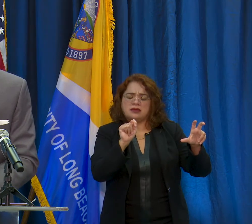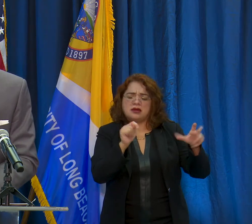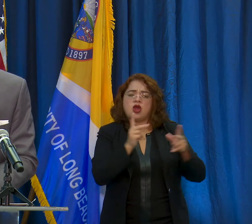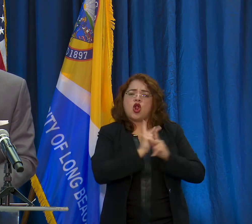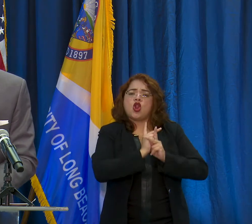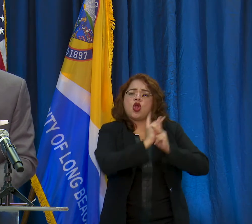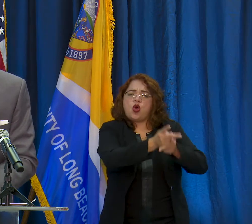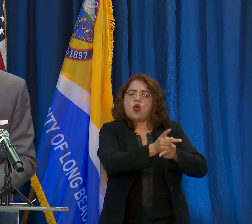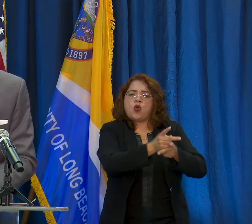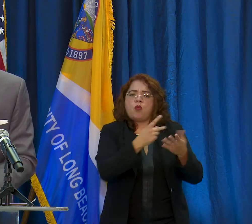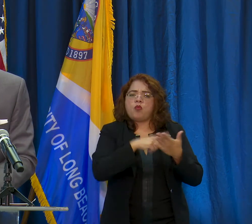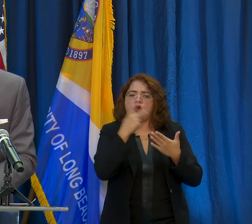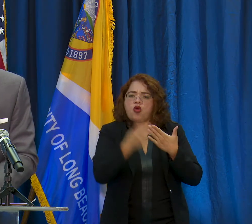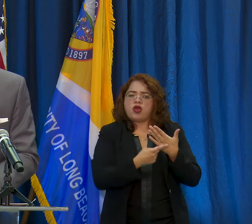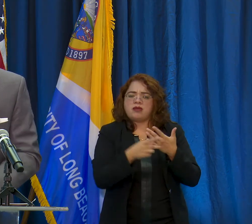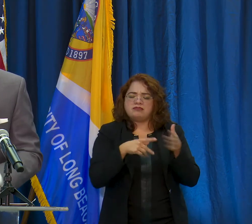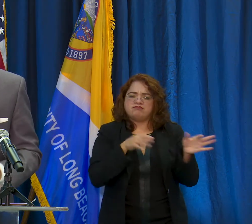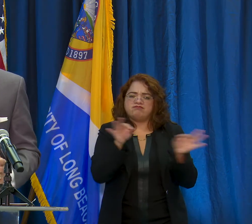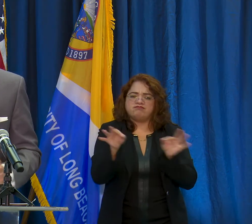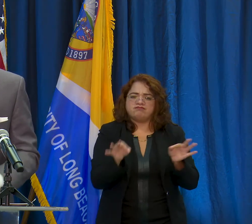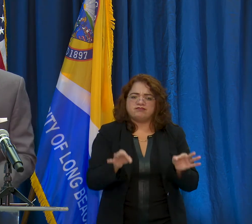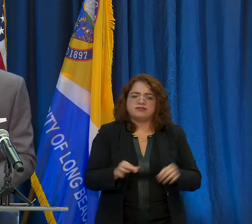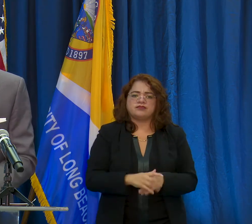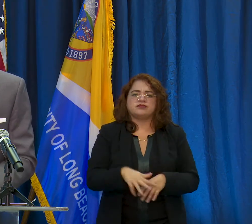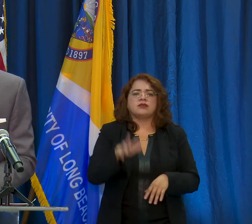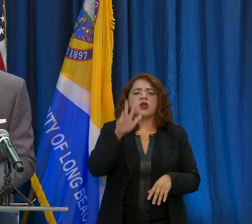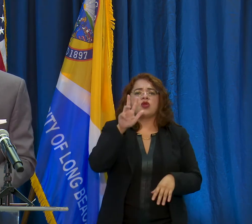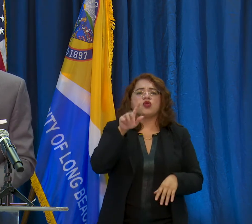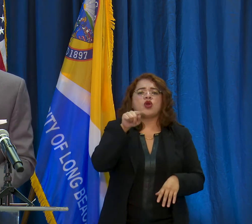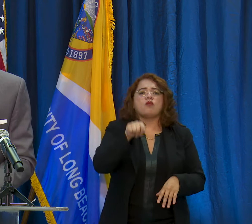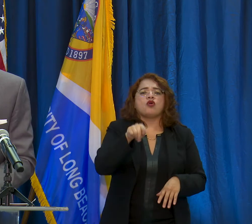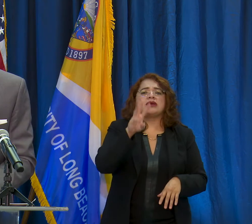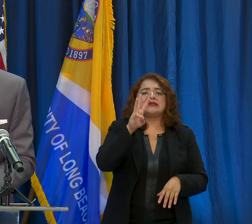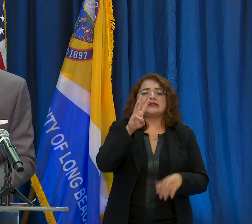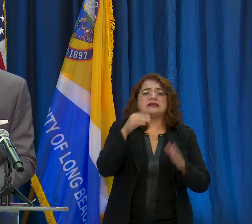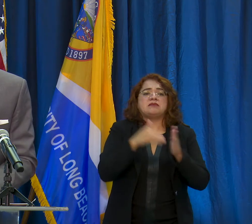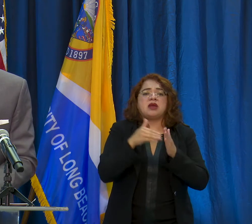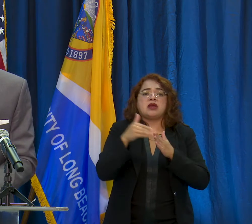talk about today. Over $3.6 million for small